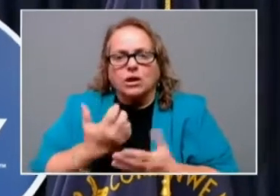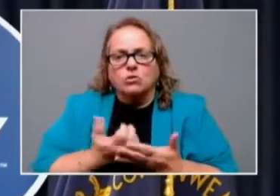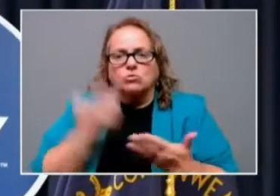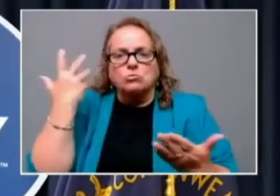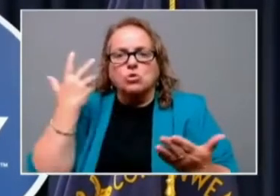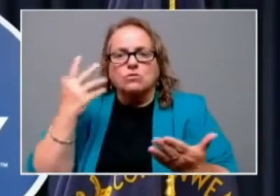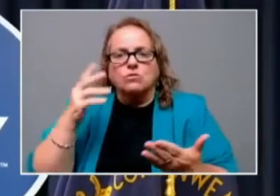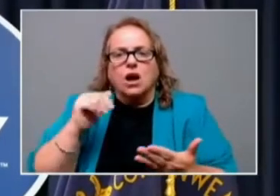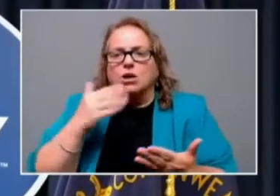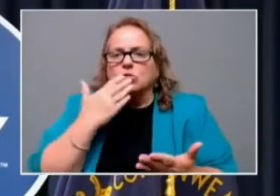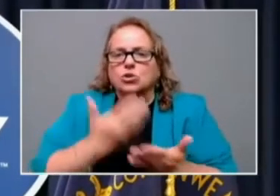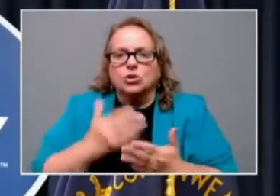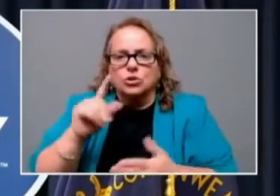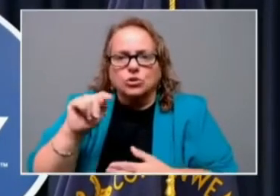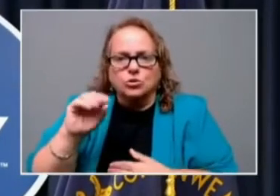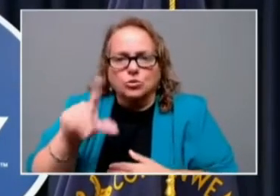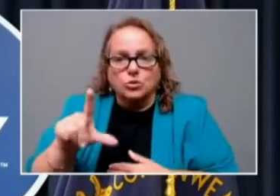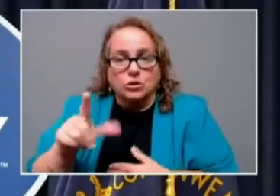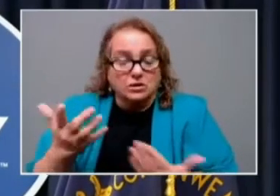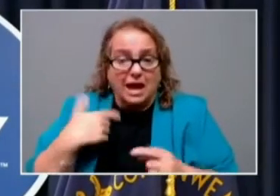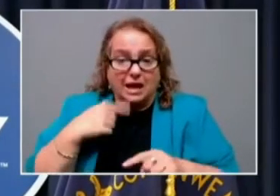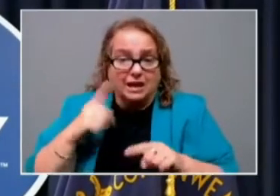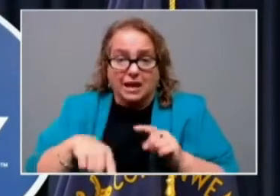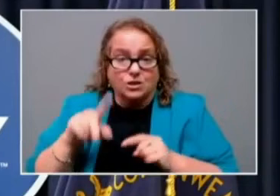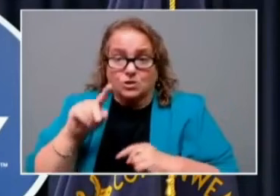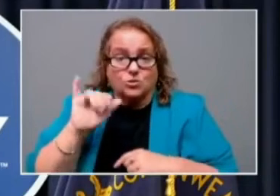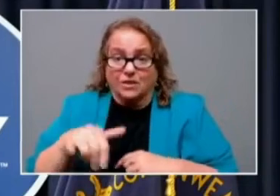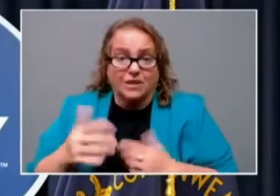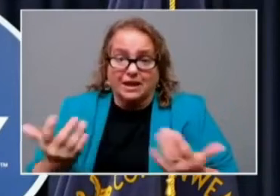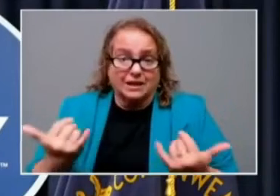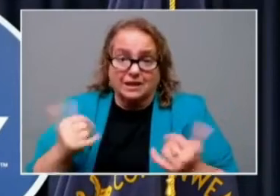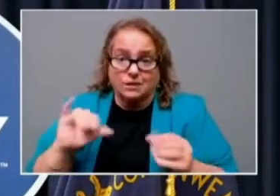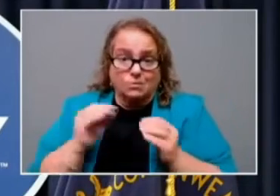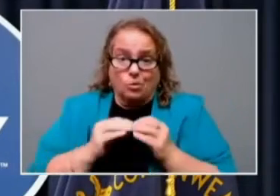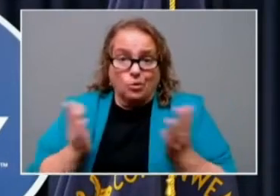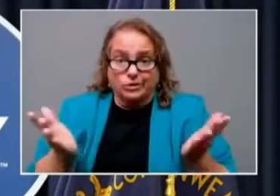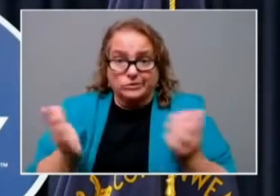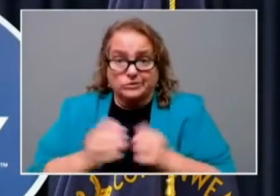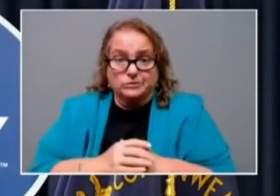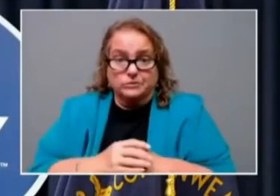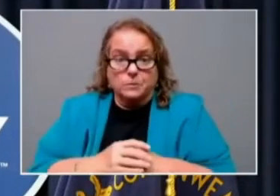Well, I can't do that. I can and I am doing everything I can to help these